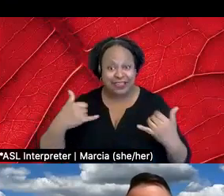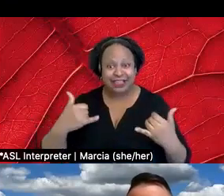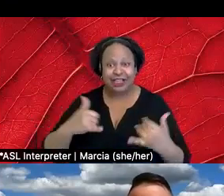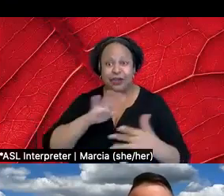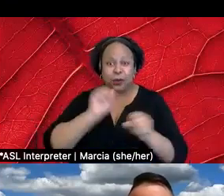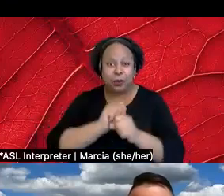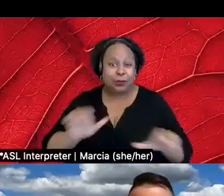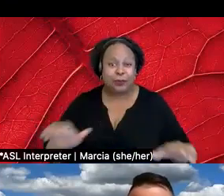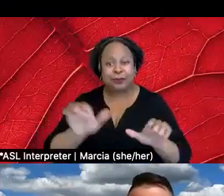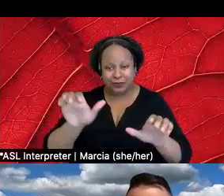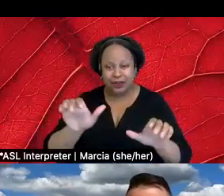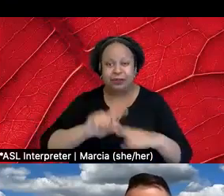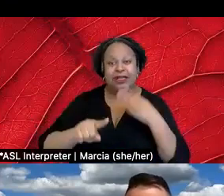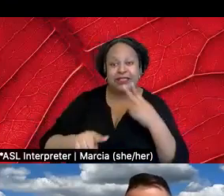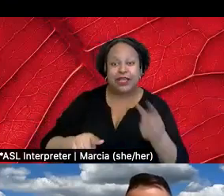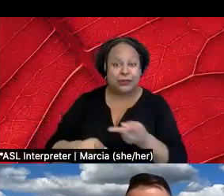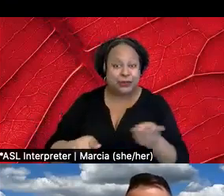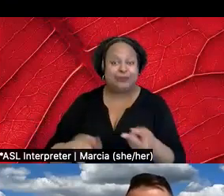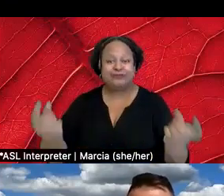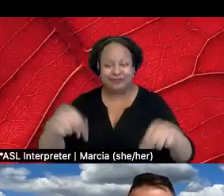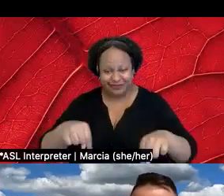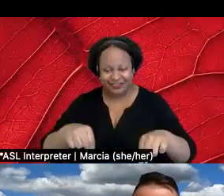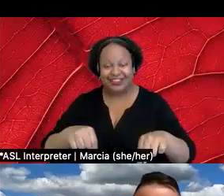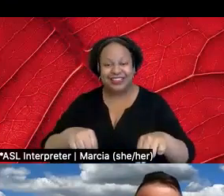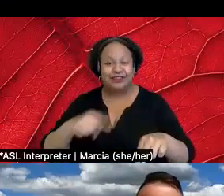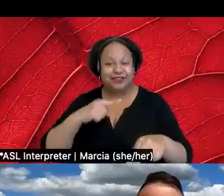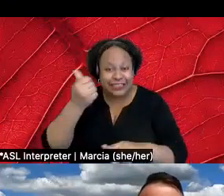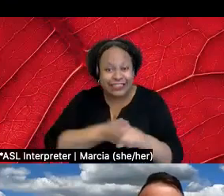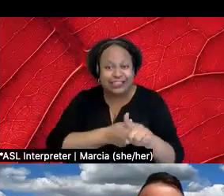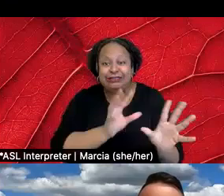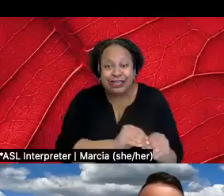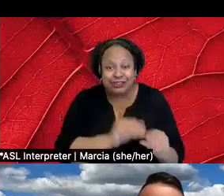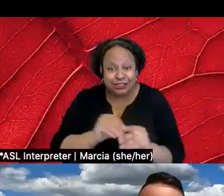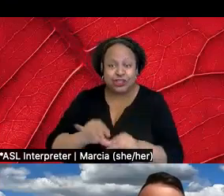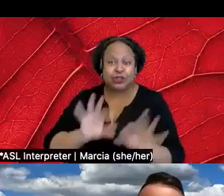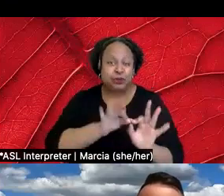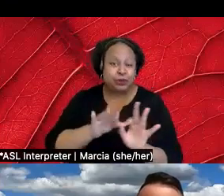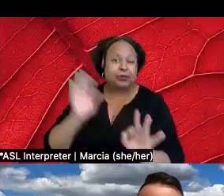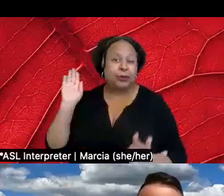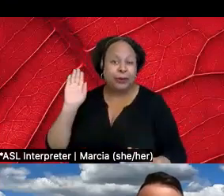but thank you for being here for every session and really showing